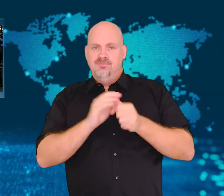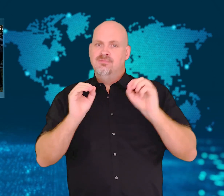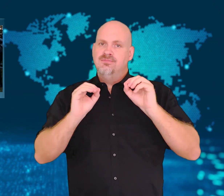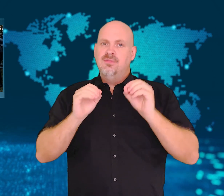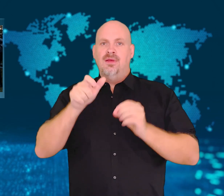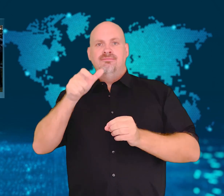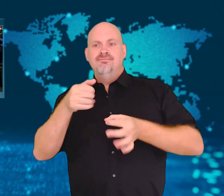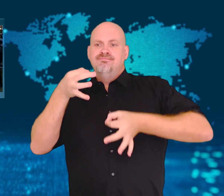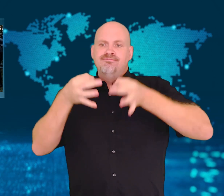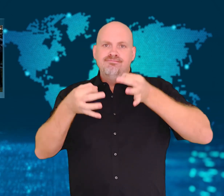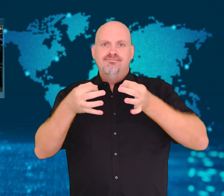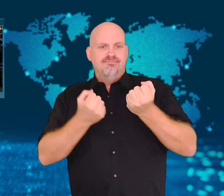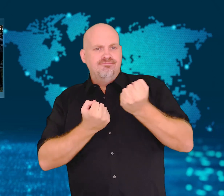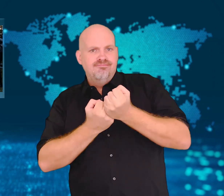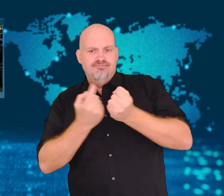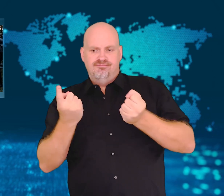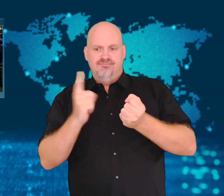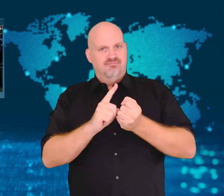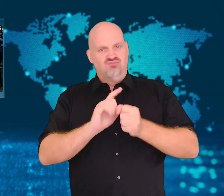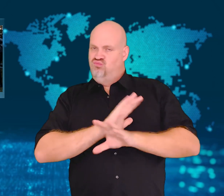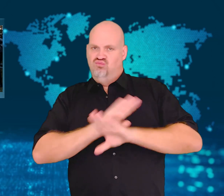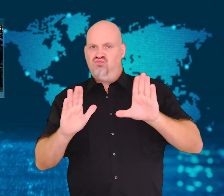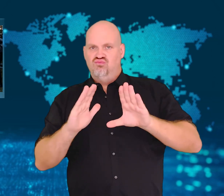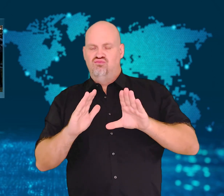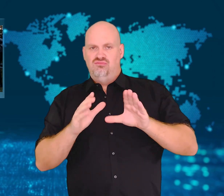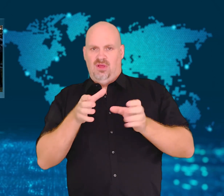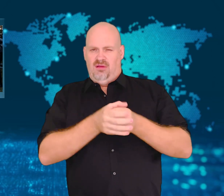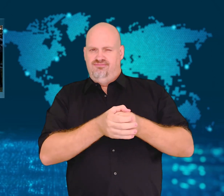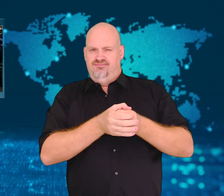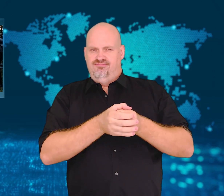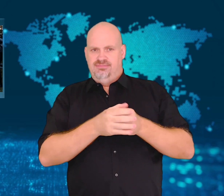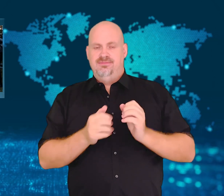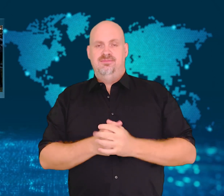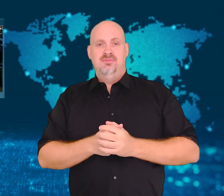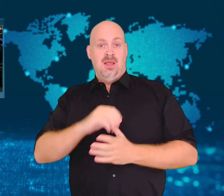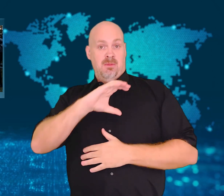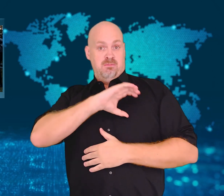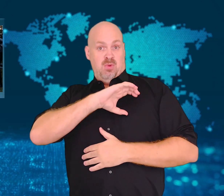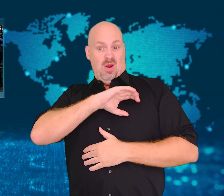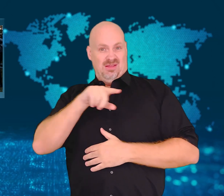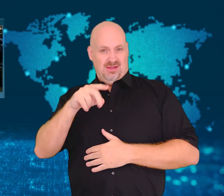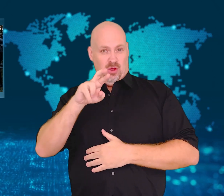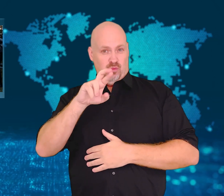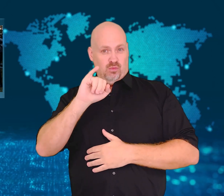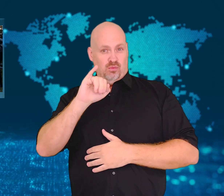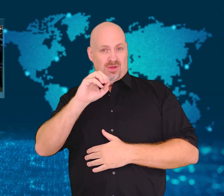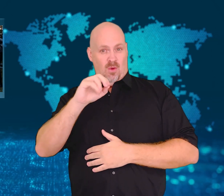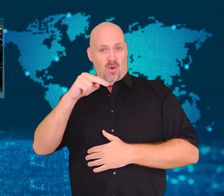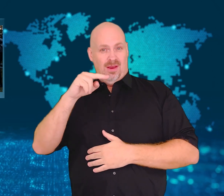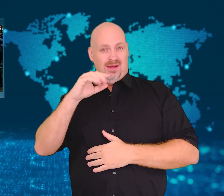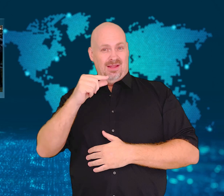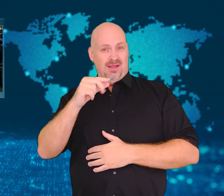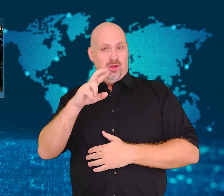Federal police in the Rio Negro province had been tasked with clearing lands